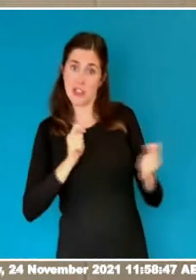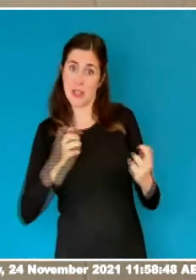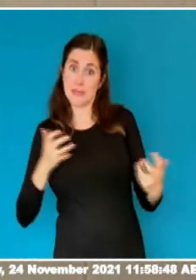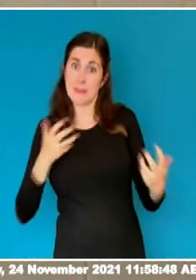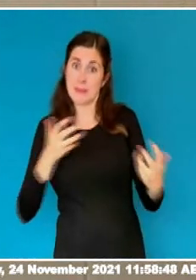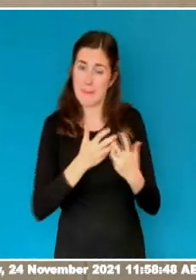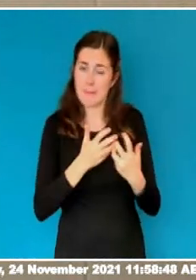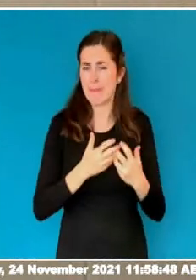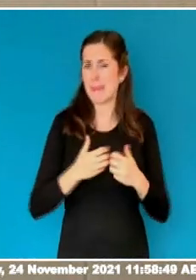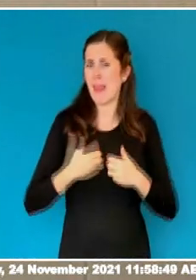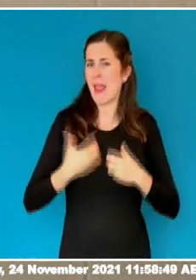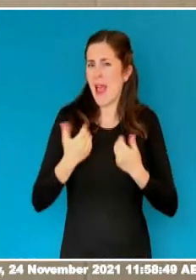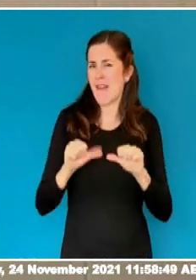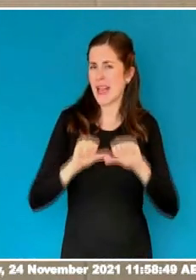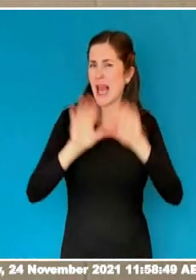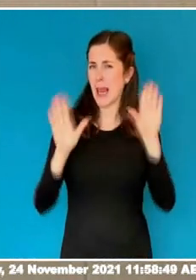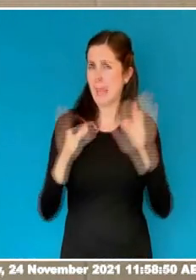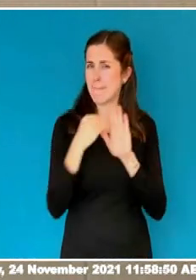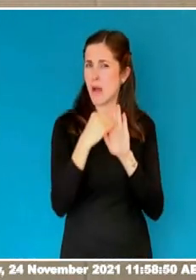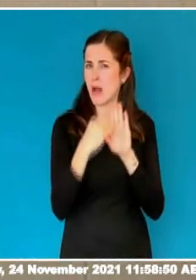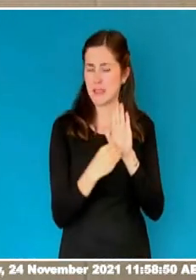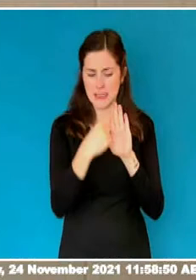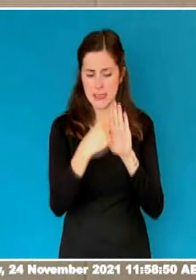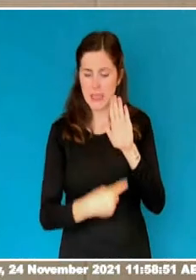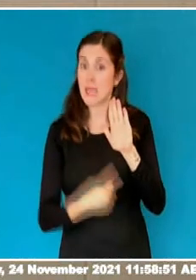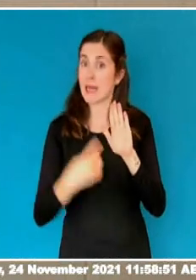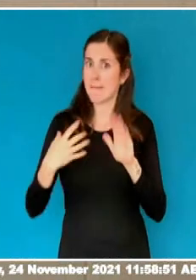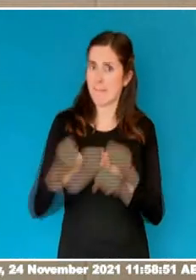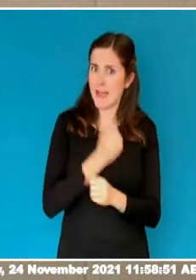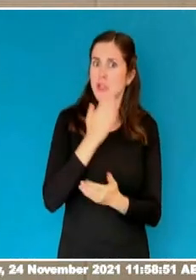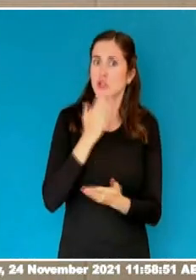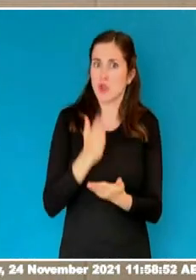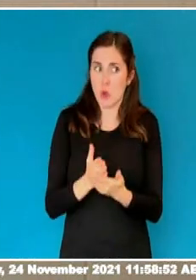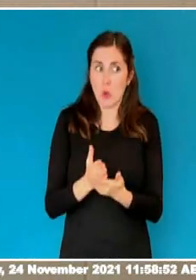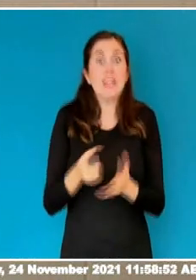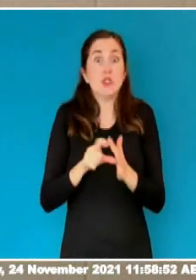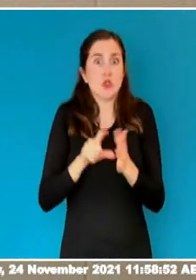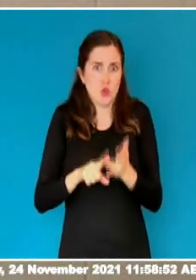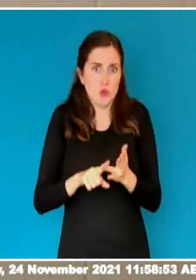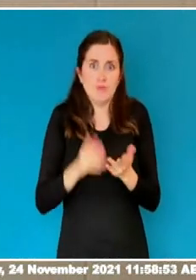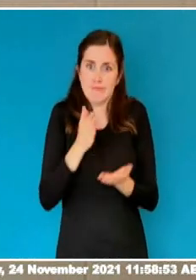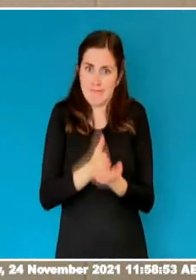policy on ensuring that workplace supports are provided to all people who work within